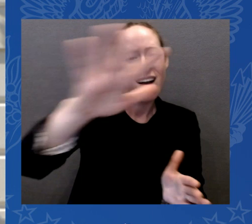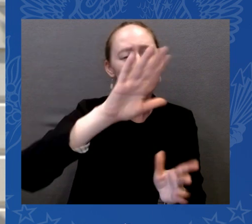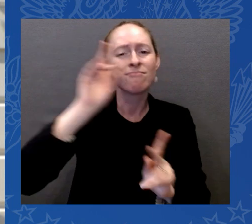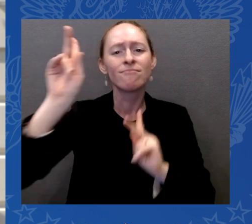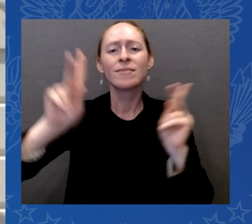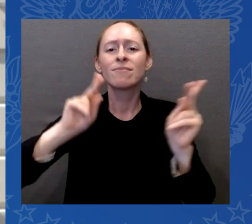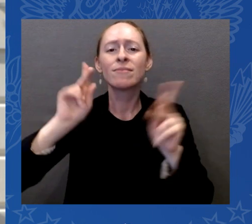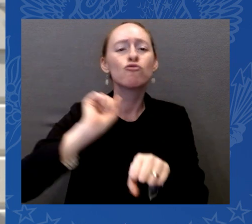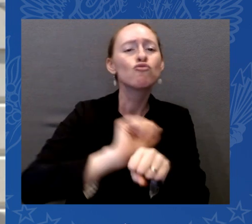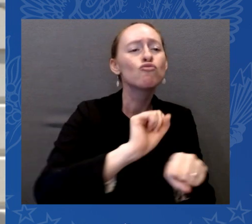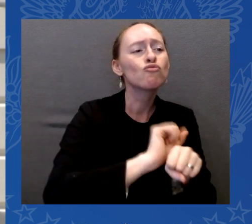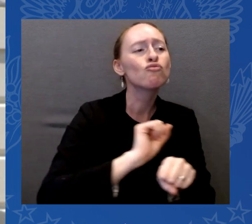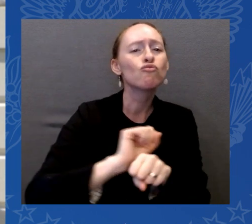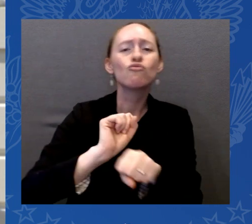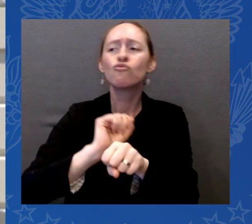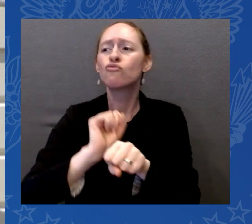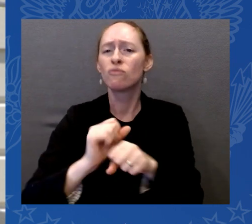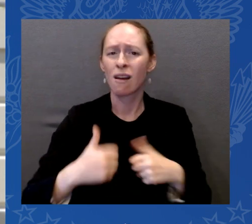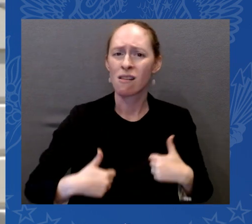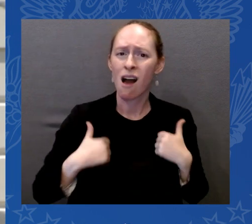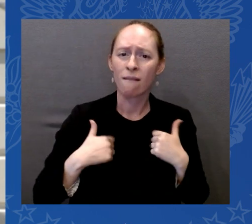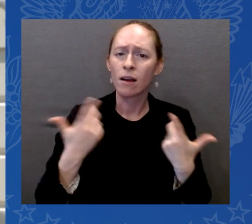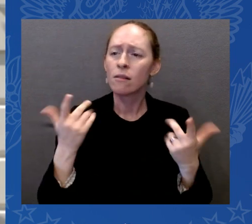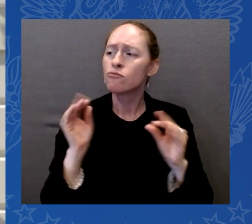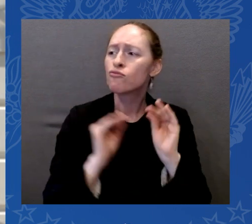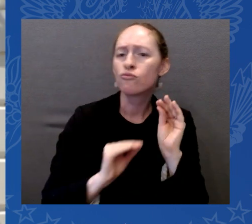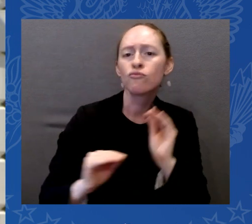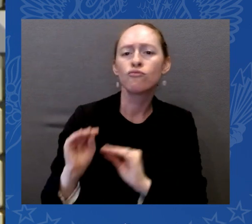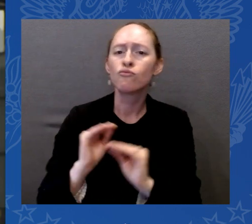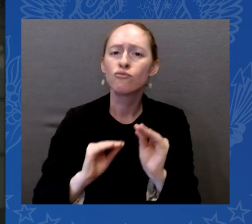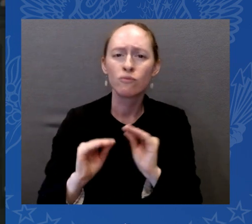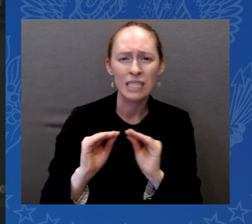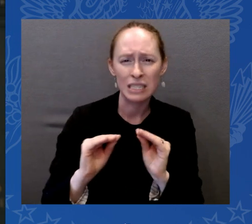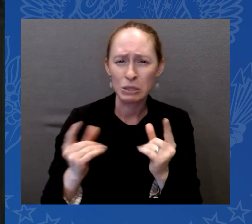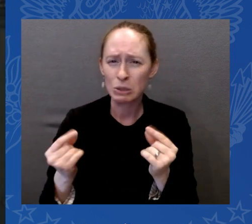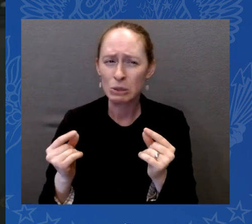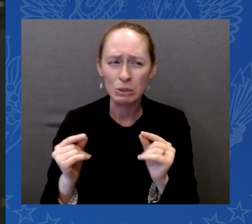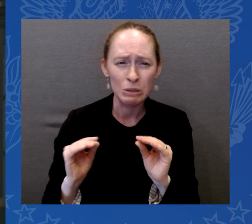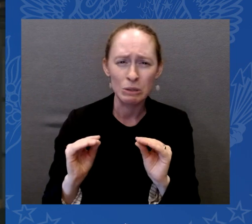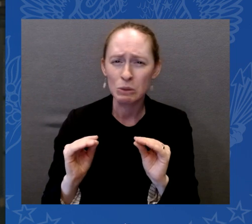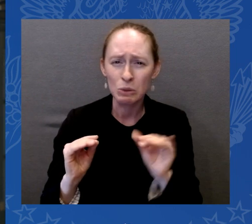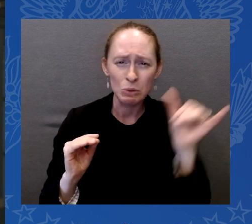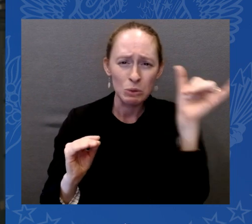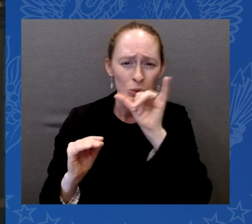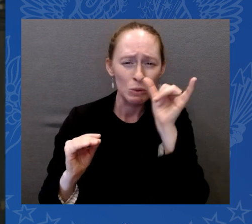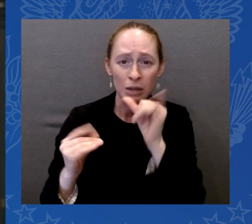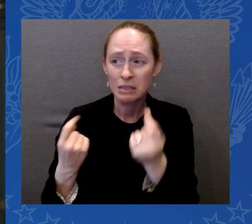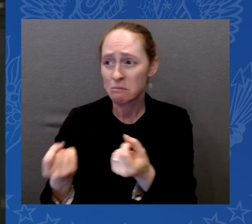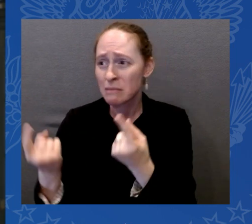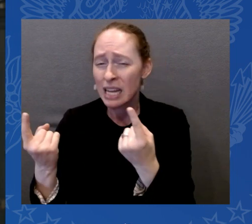and how much do they have to pay out for their necessities. And it gave them just a little more breathing room, as my dad would say.